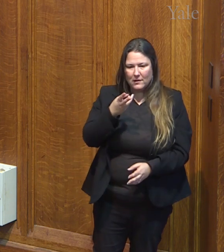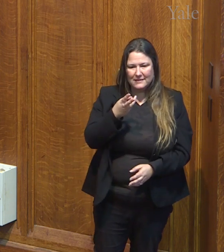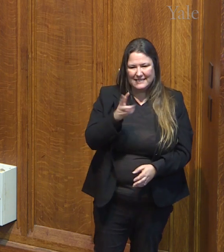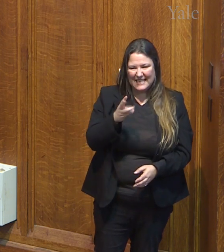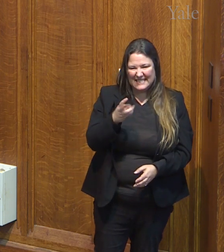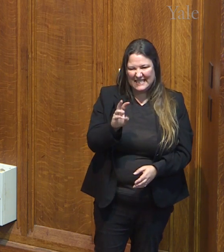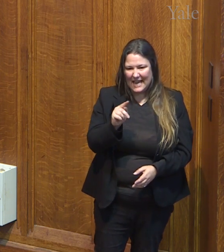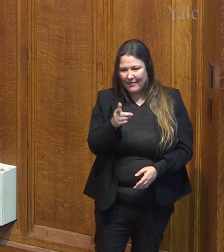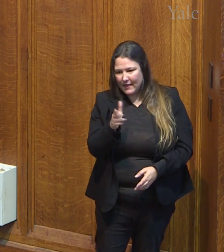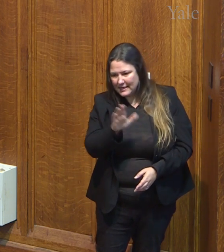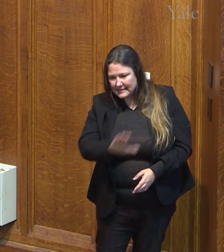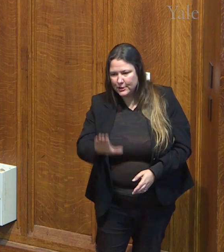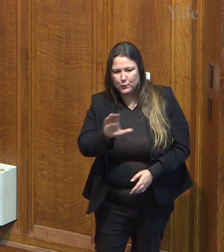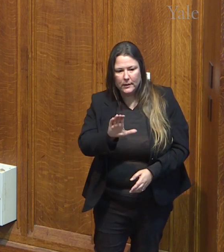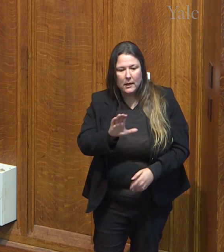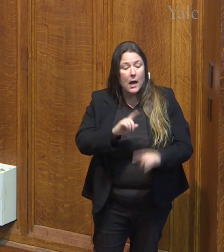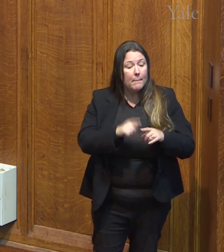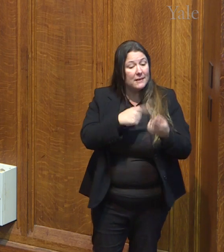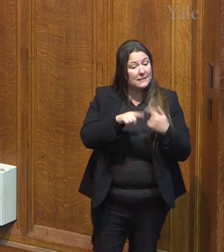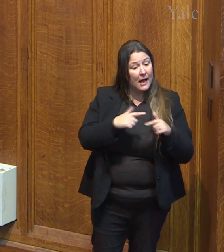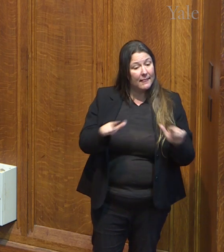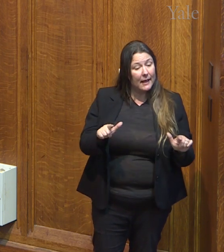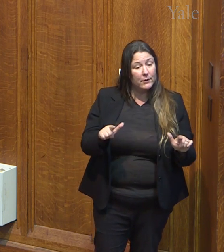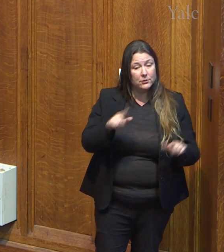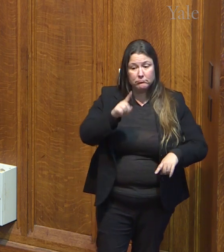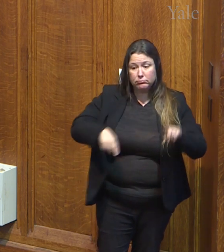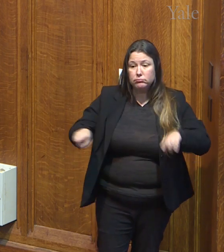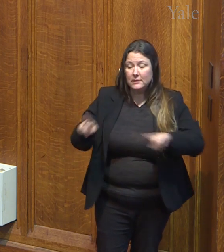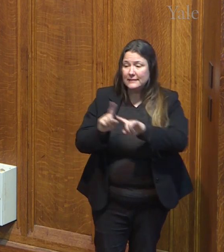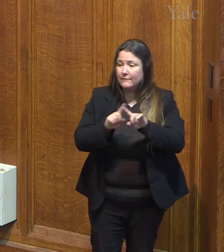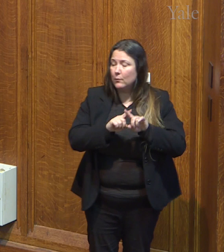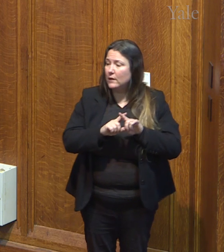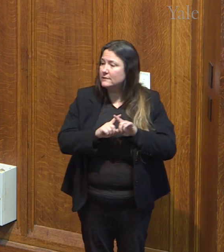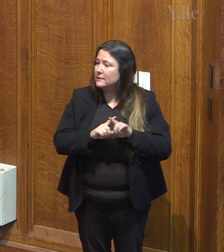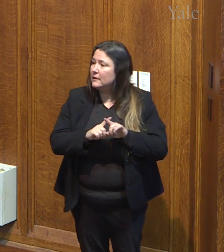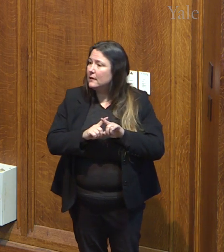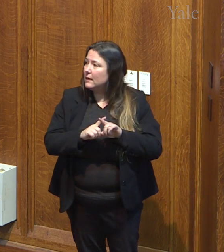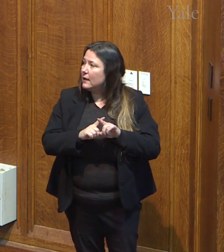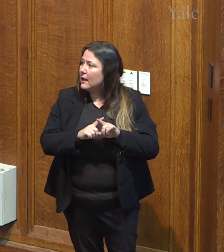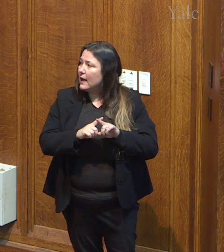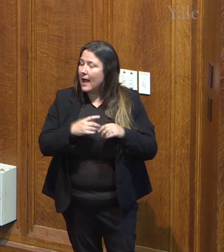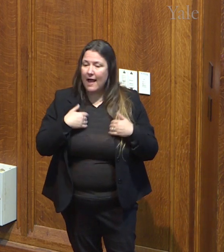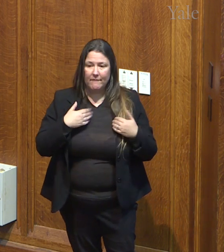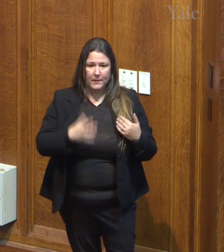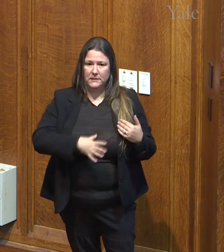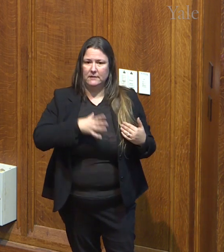but signed languages in various forms and degrees of sophistication have probably existed